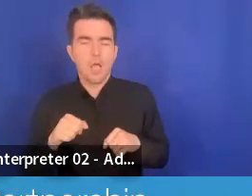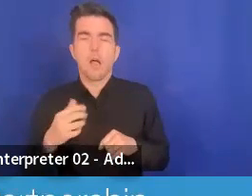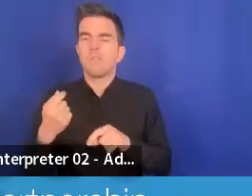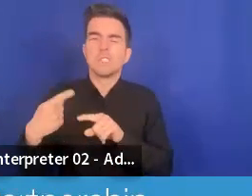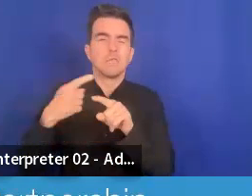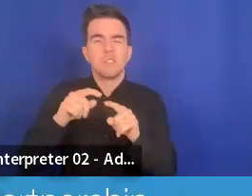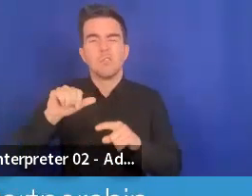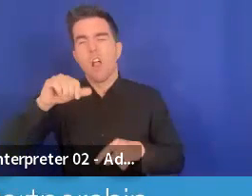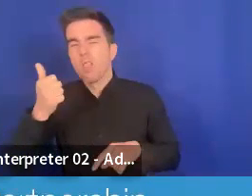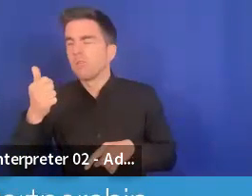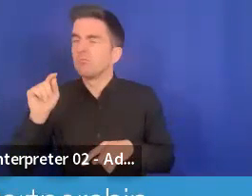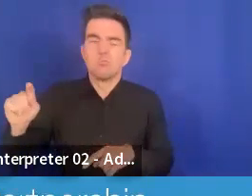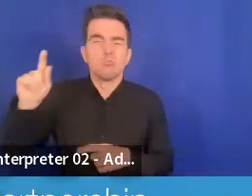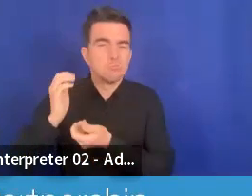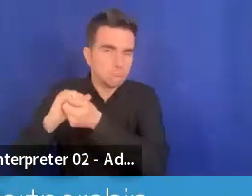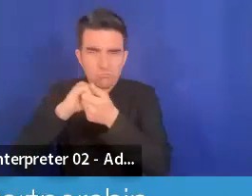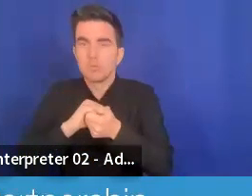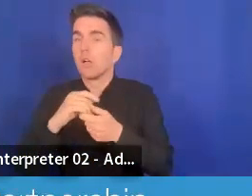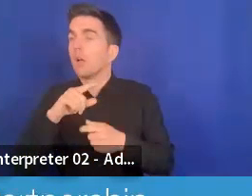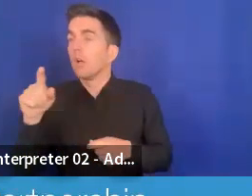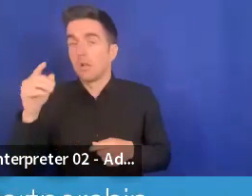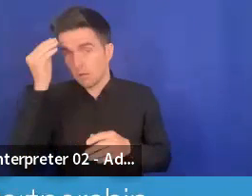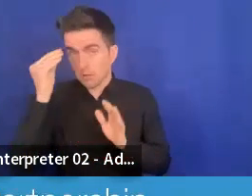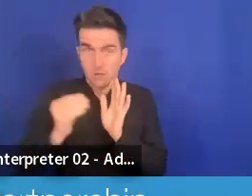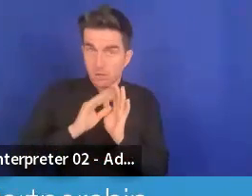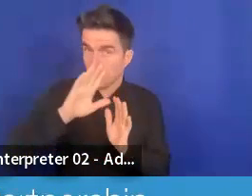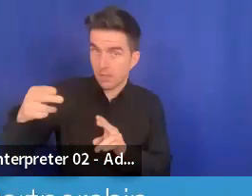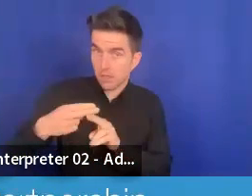Generally, those heads of state and national government representatives, yes, you're correct,